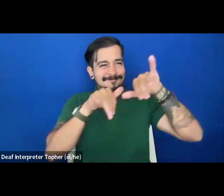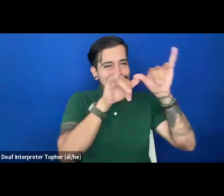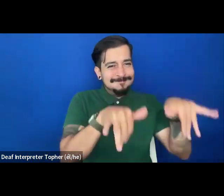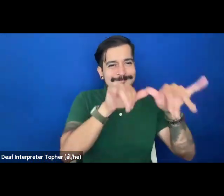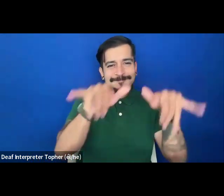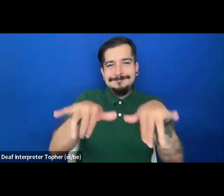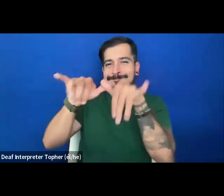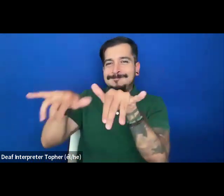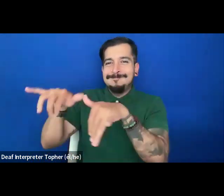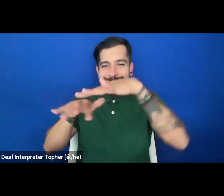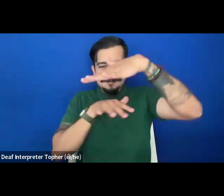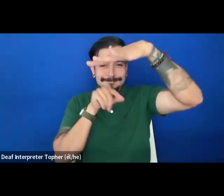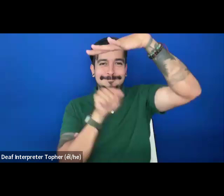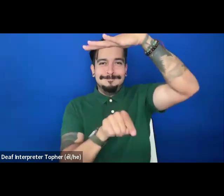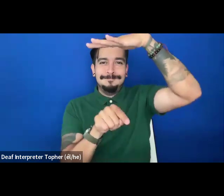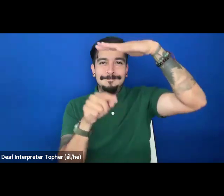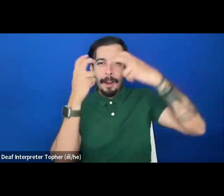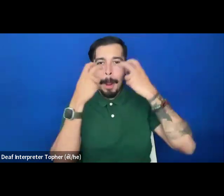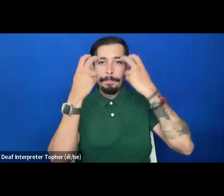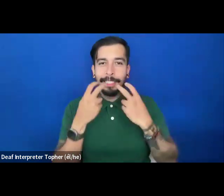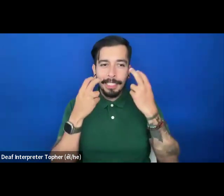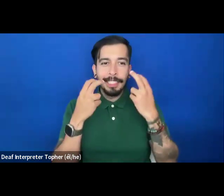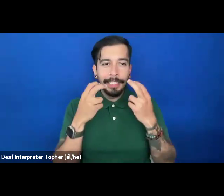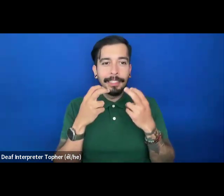everything, including people's times, bodies,